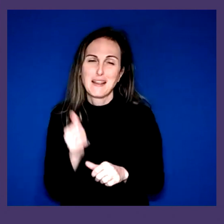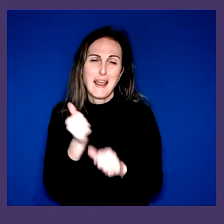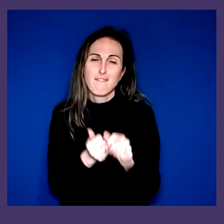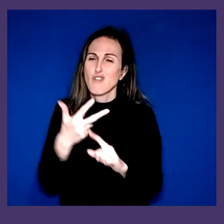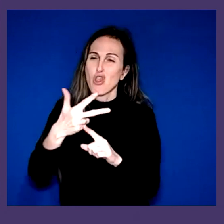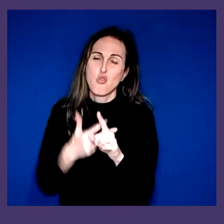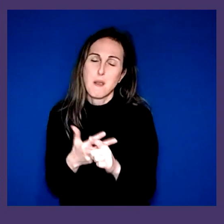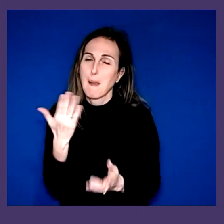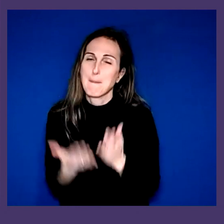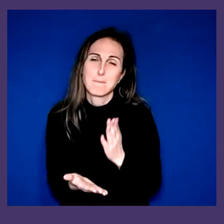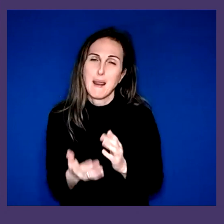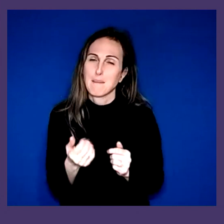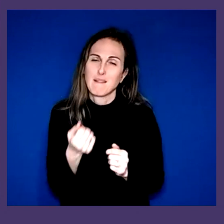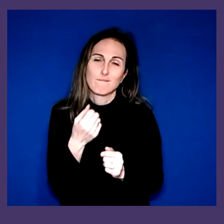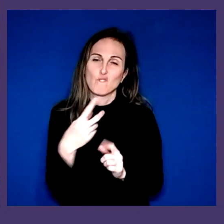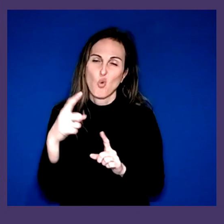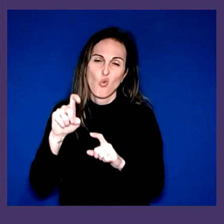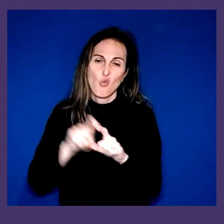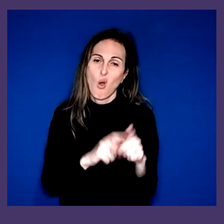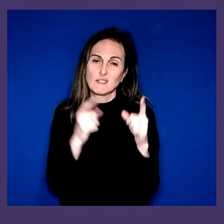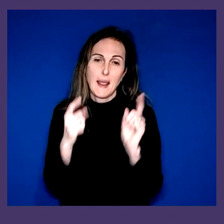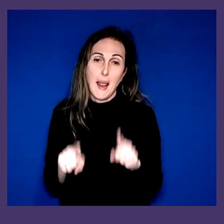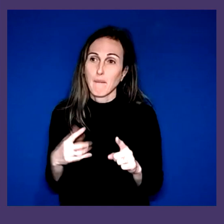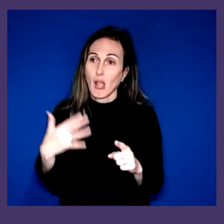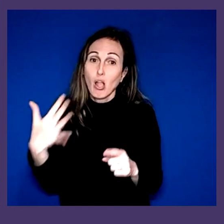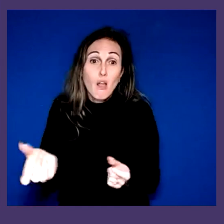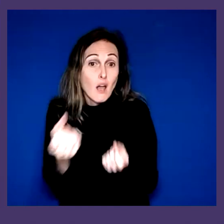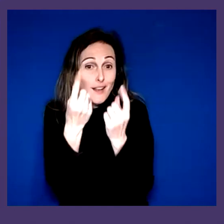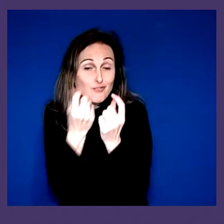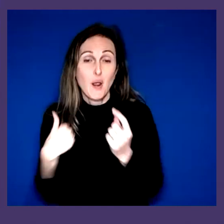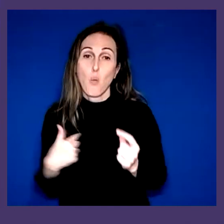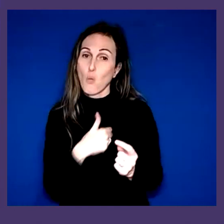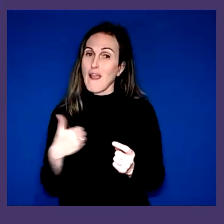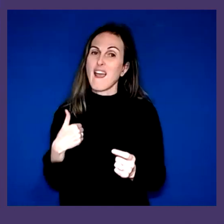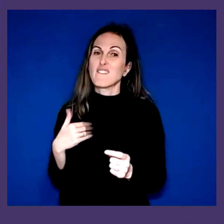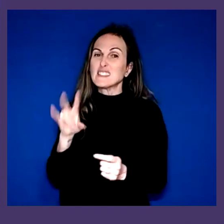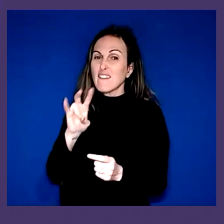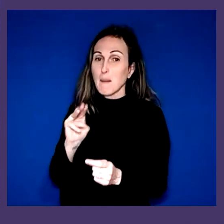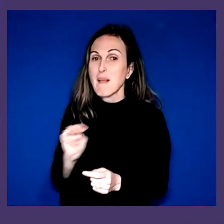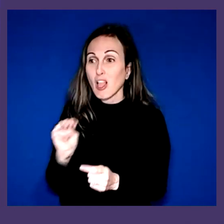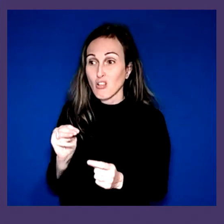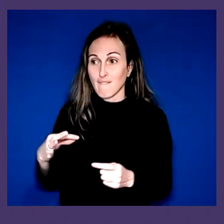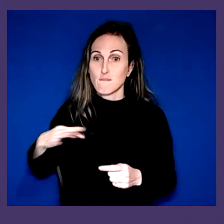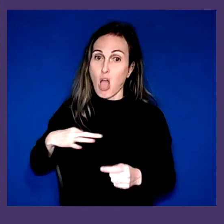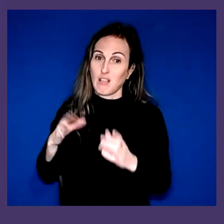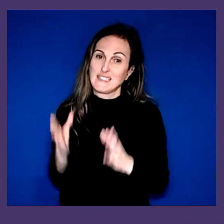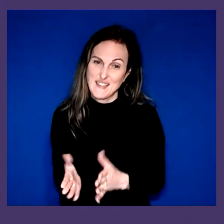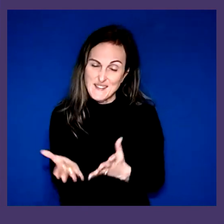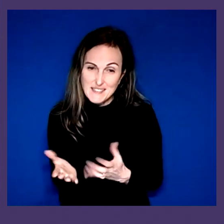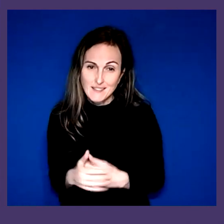It's low volume. Again, because we have seven million volunteers. That's great. I have to say, I get really excited when I see